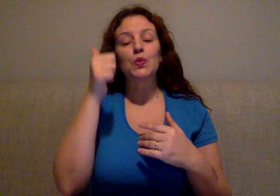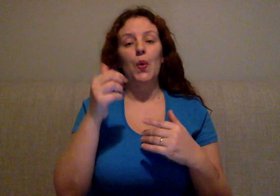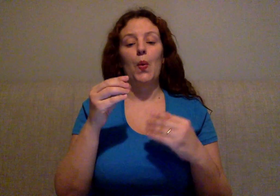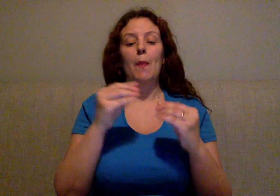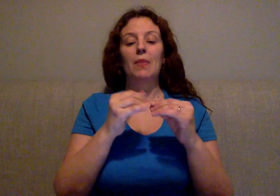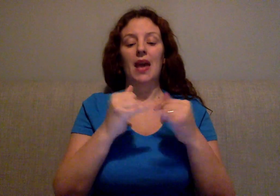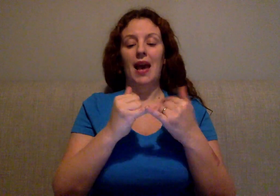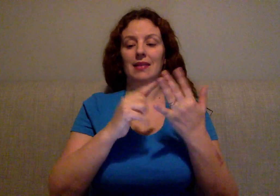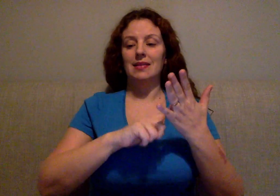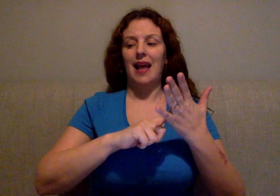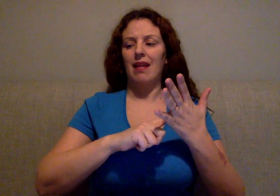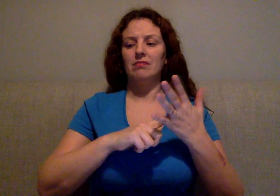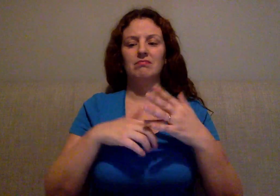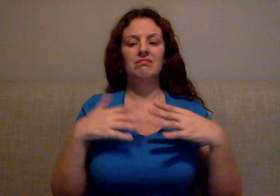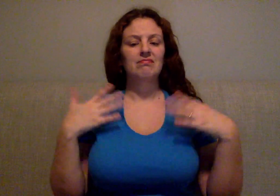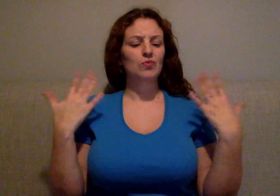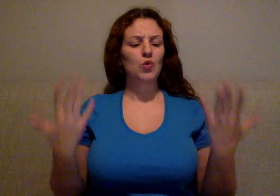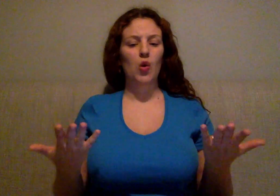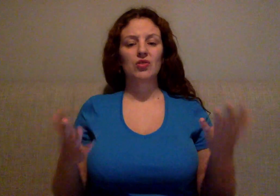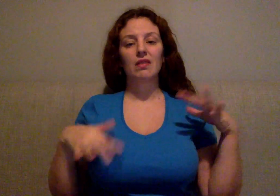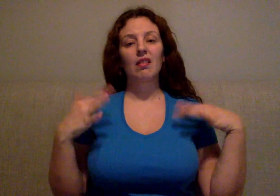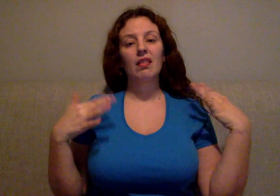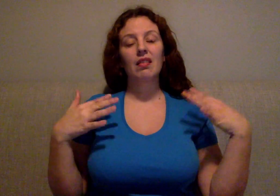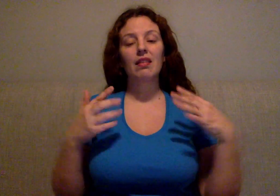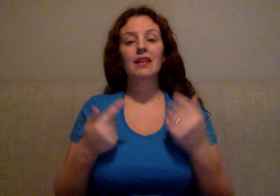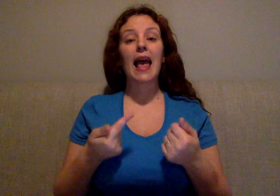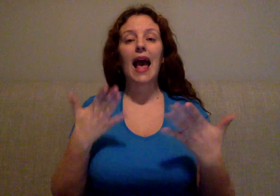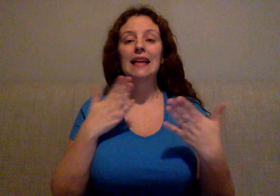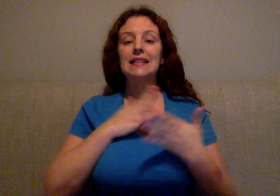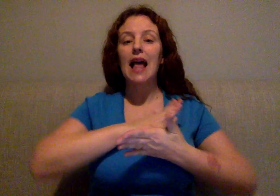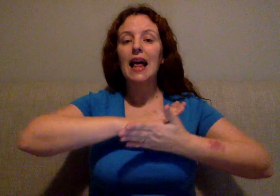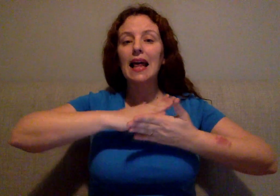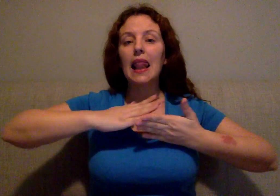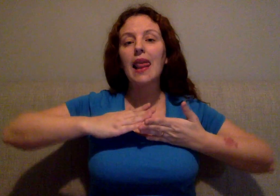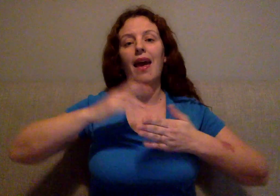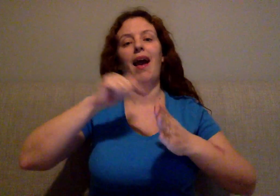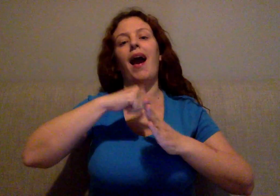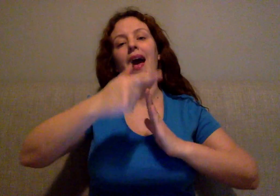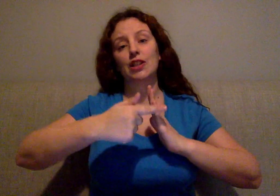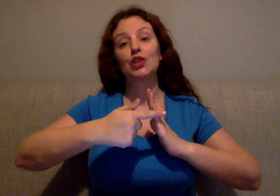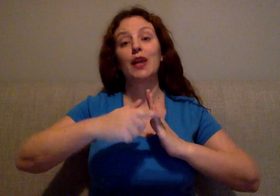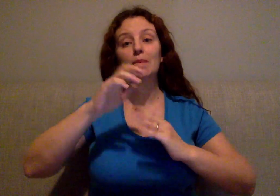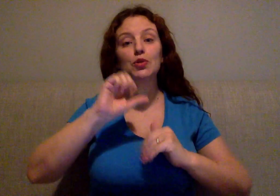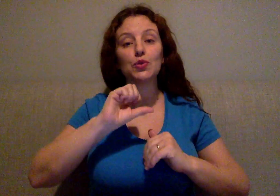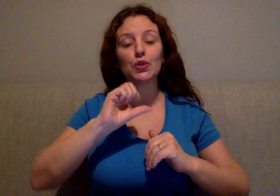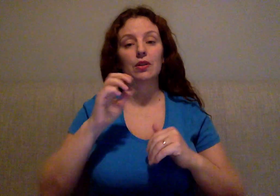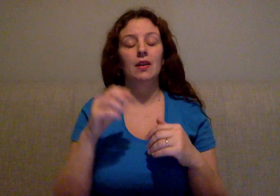As you know BSL is not about shapeless hand movements, it should have clear handshapes.